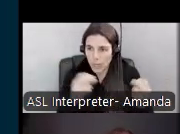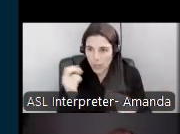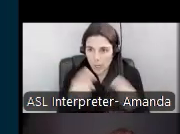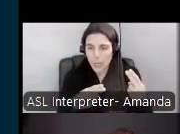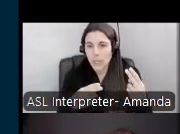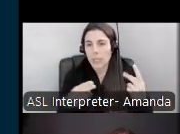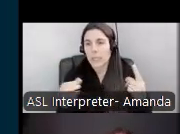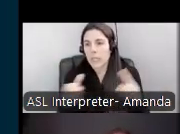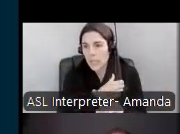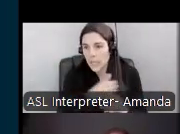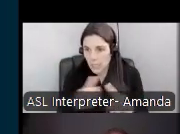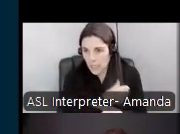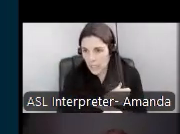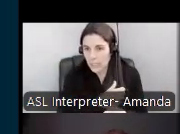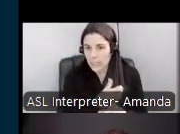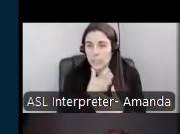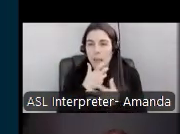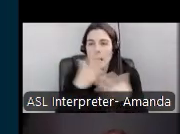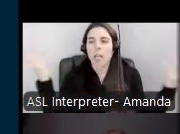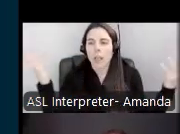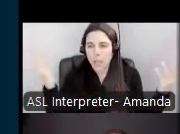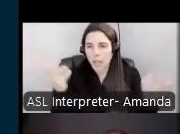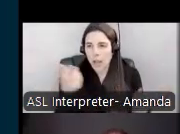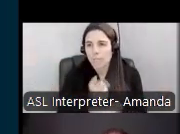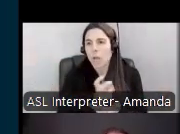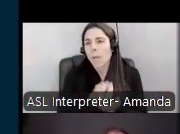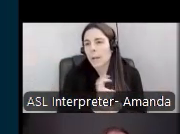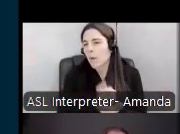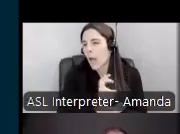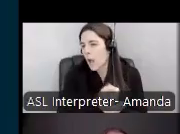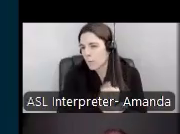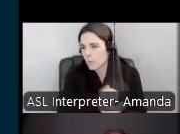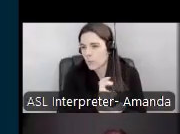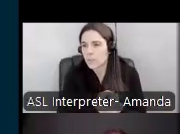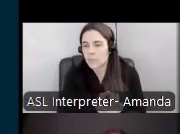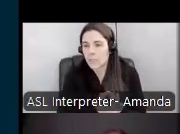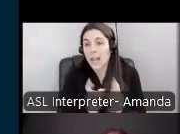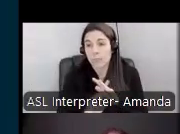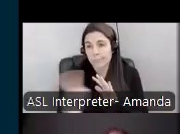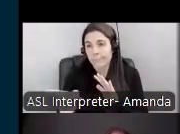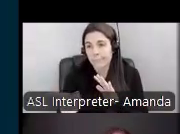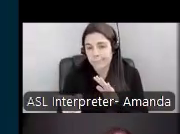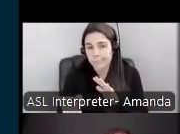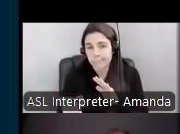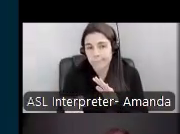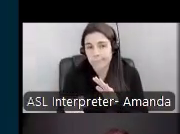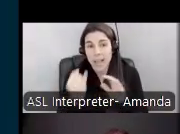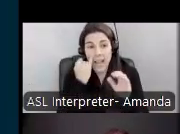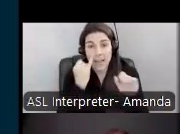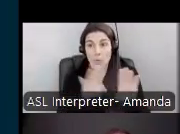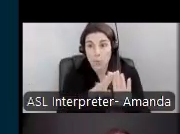yelling, flopping on the floor, those sorts of things, and he'll run off. So if he can get out the door, he'll get out the door